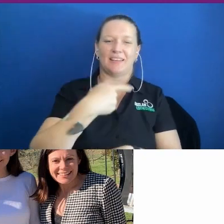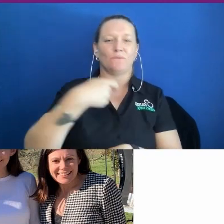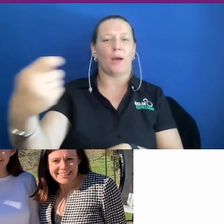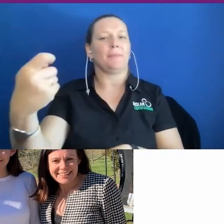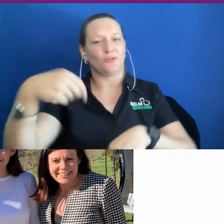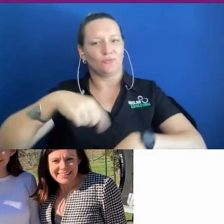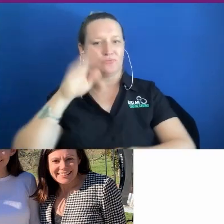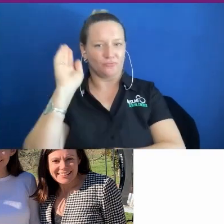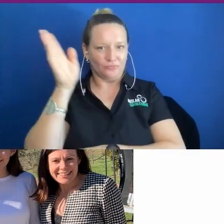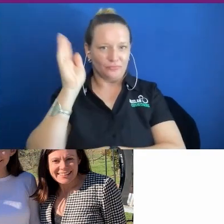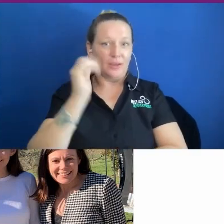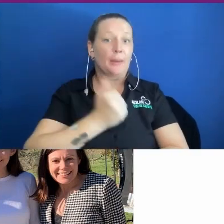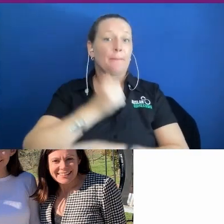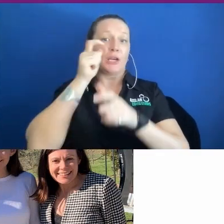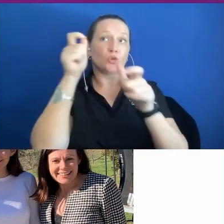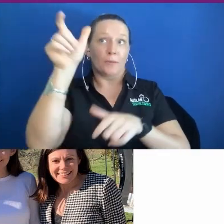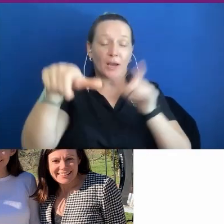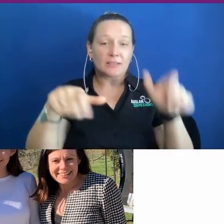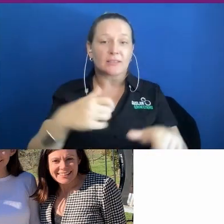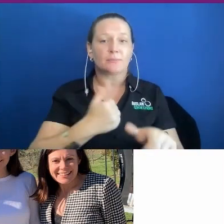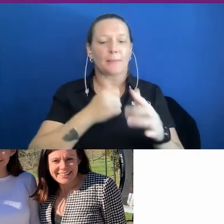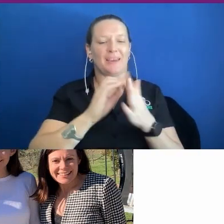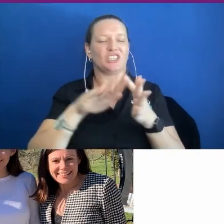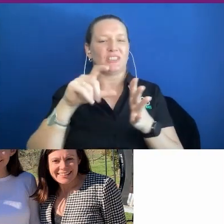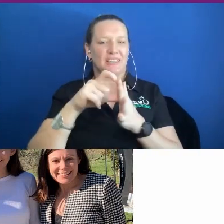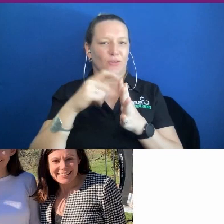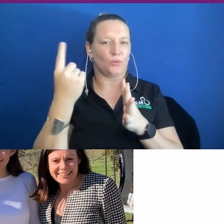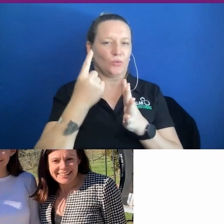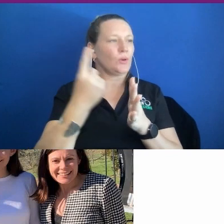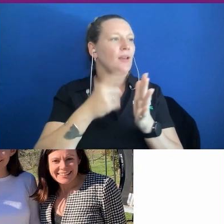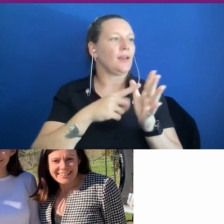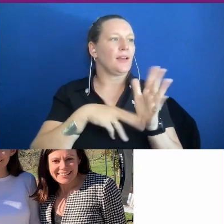my supervisors my PhD supervisors Professor Angela Morgan and Professor David Amor,